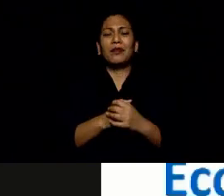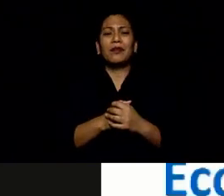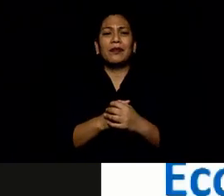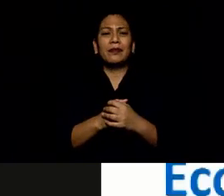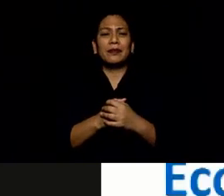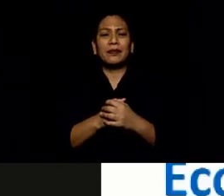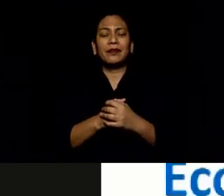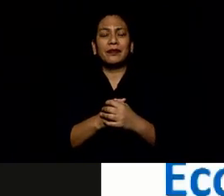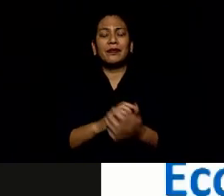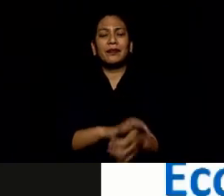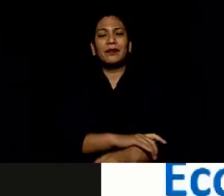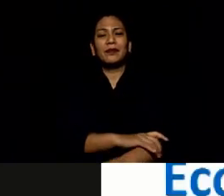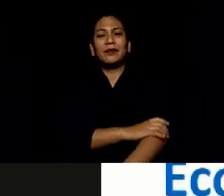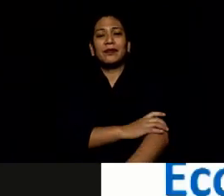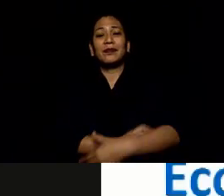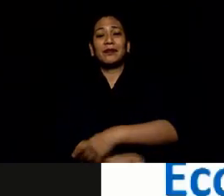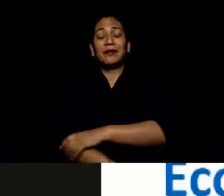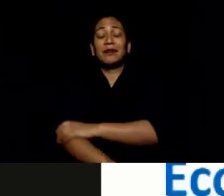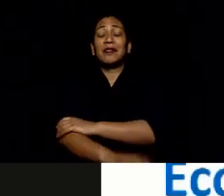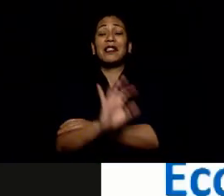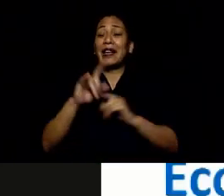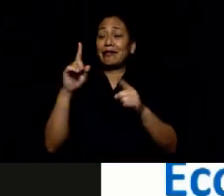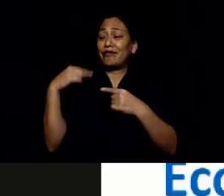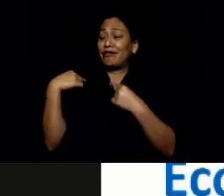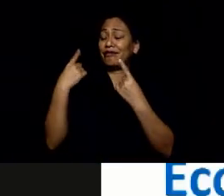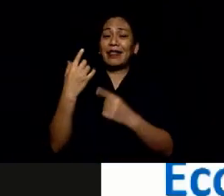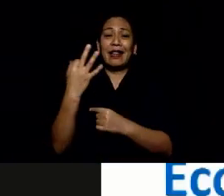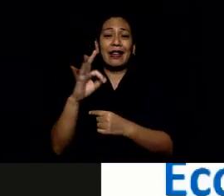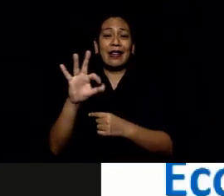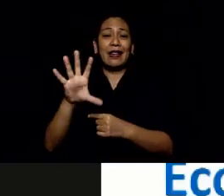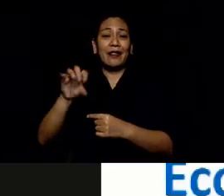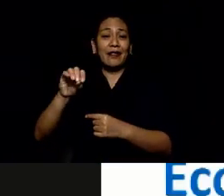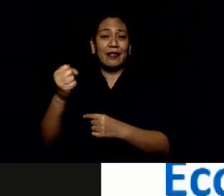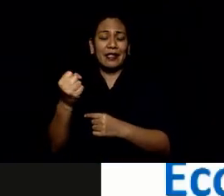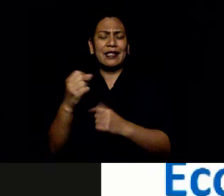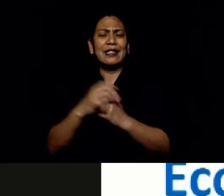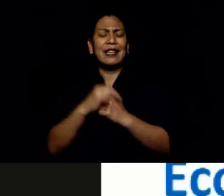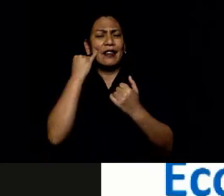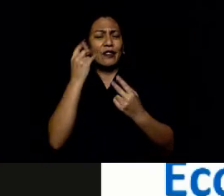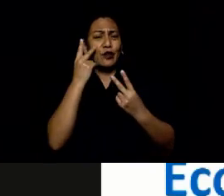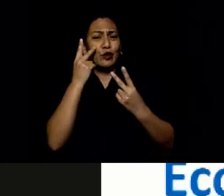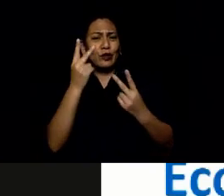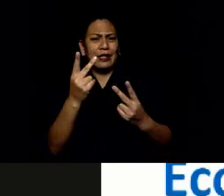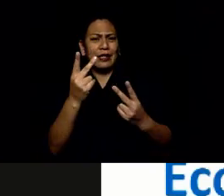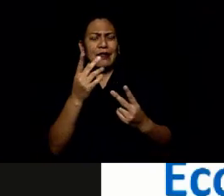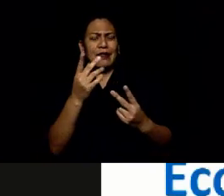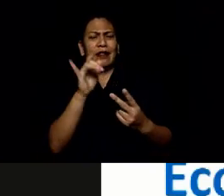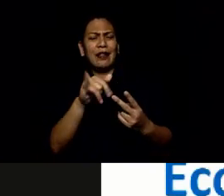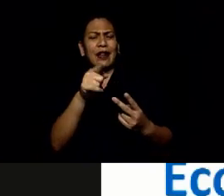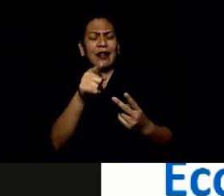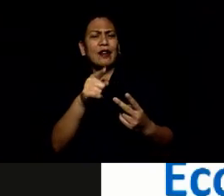especially since the 1950s. If we look here, here, especially if you look at the box, that top middle one.